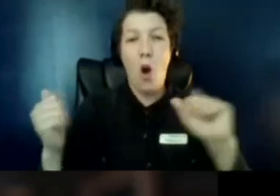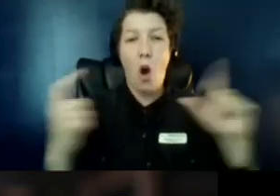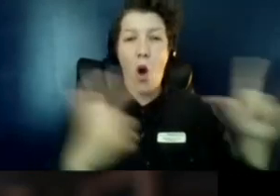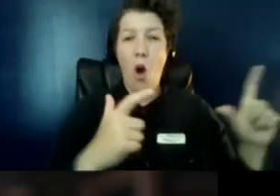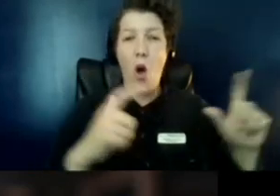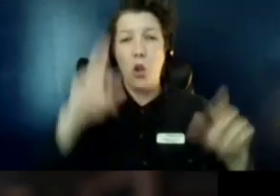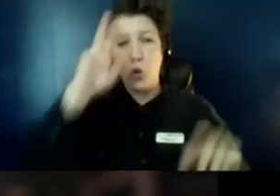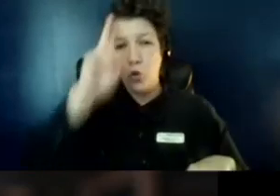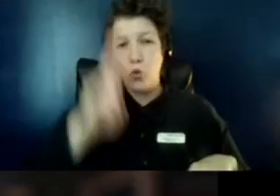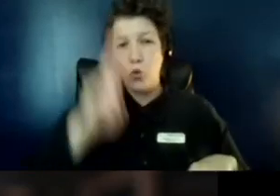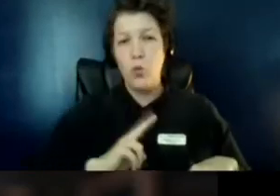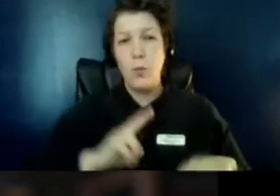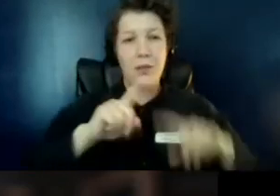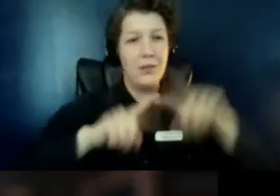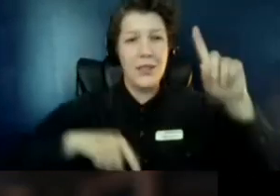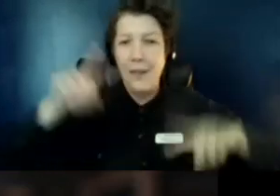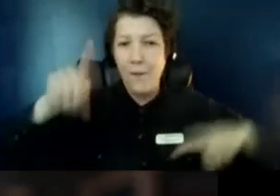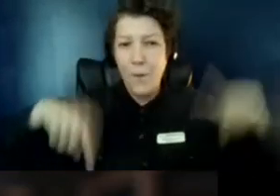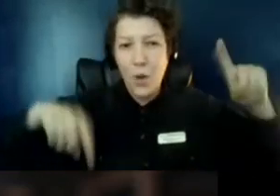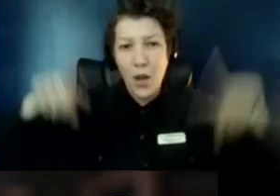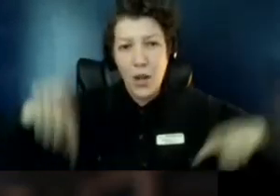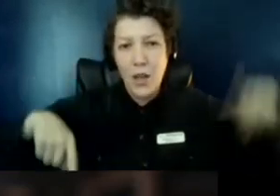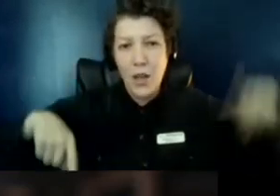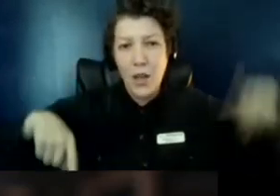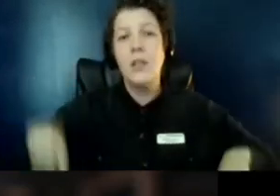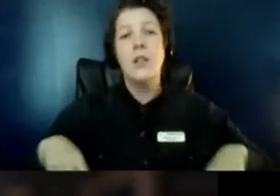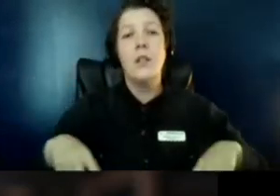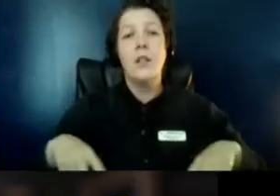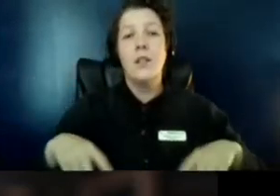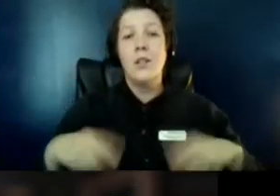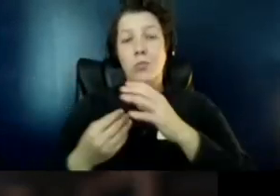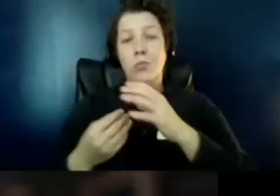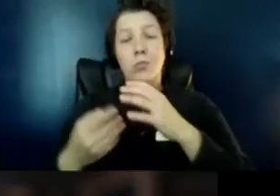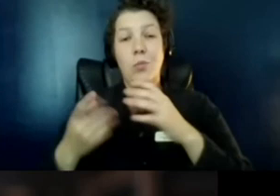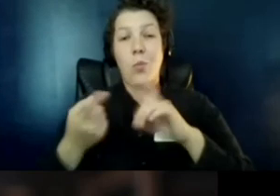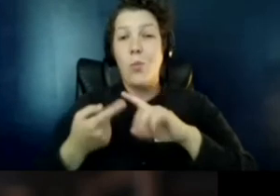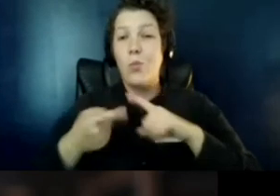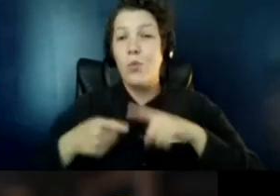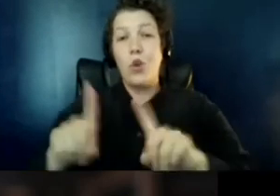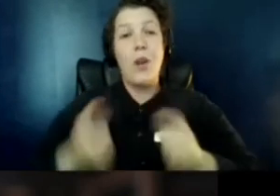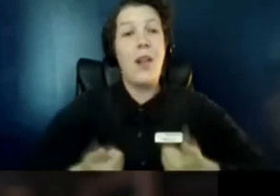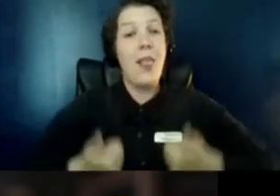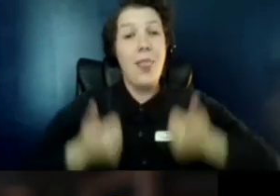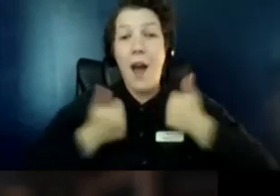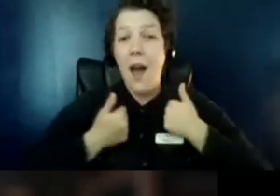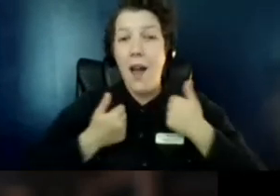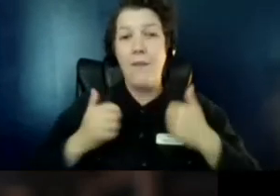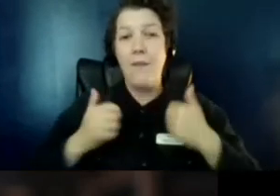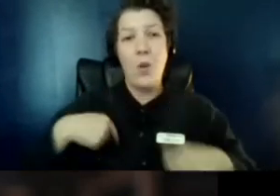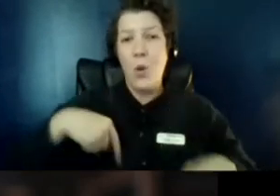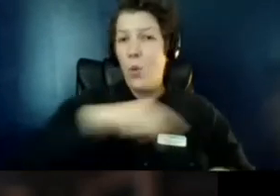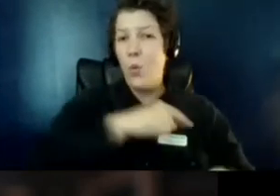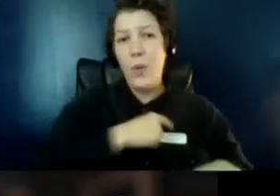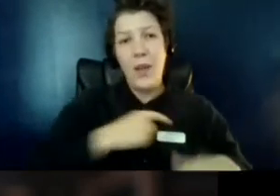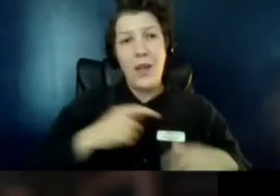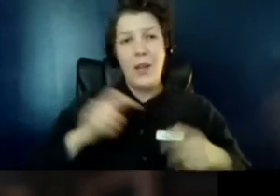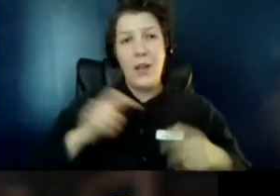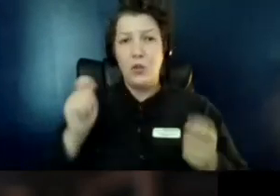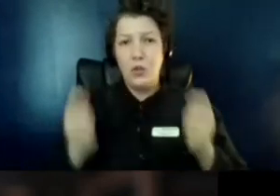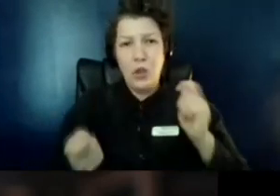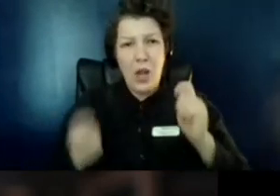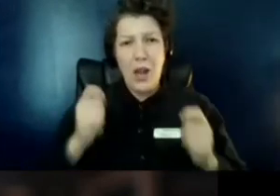changes we will all need different things. And as a result we should design for adaptability